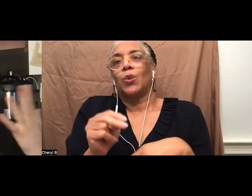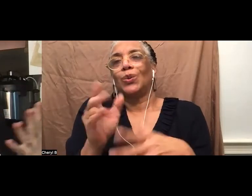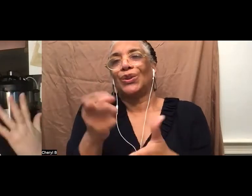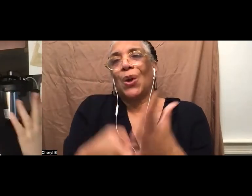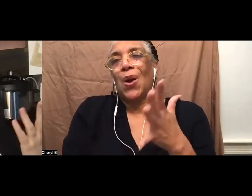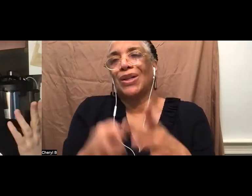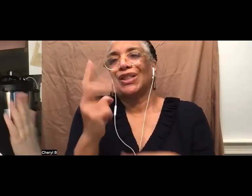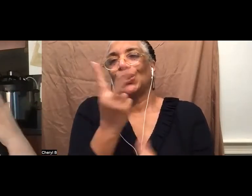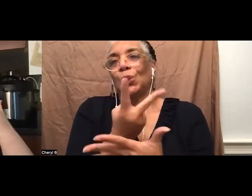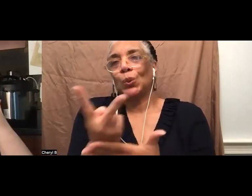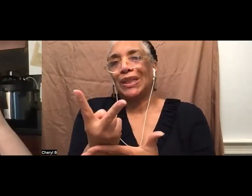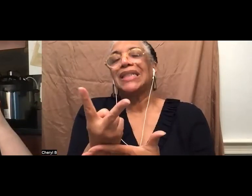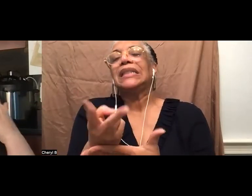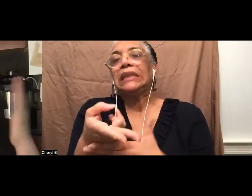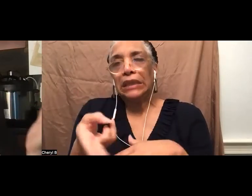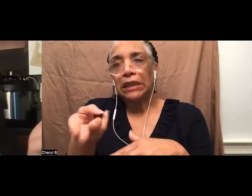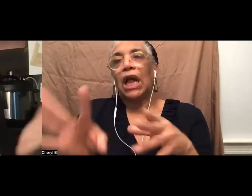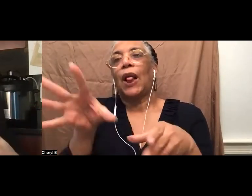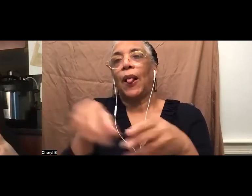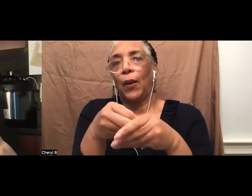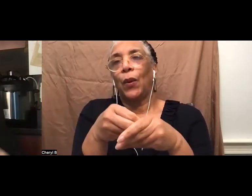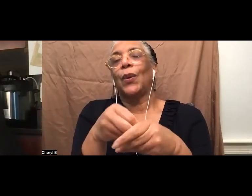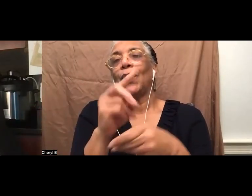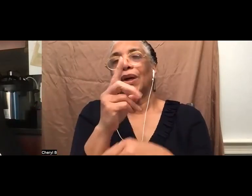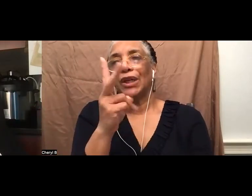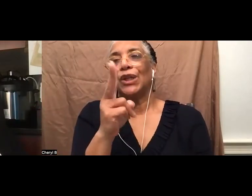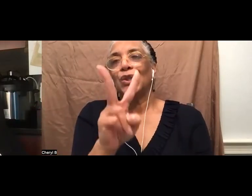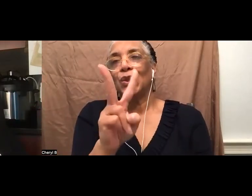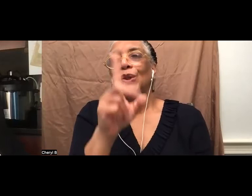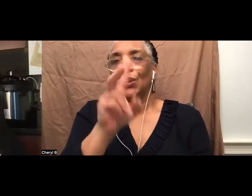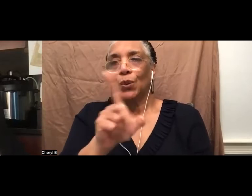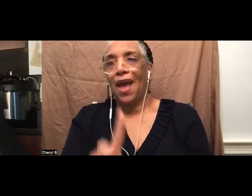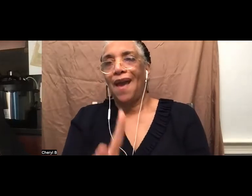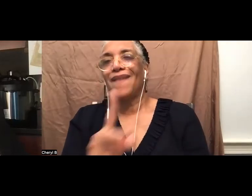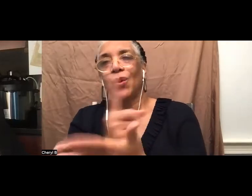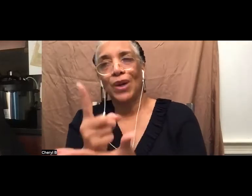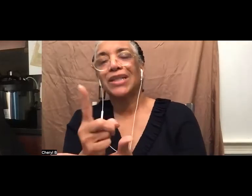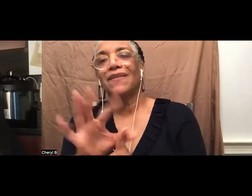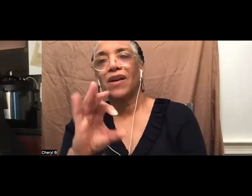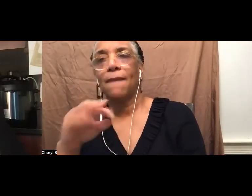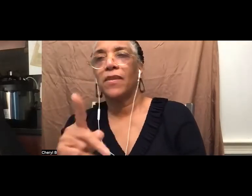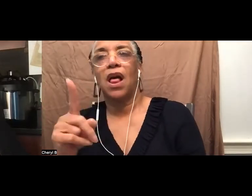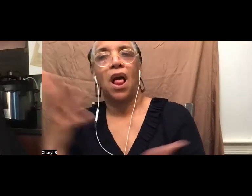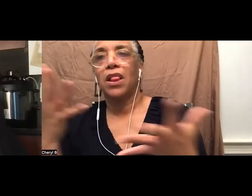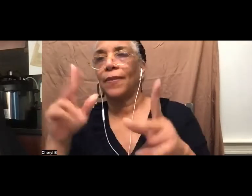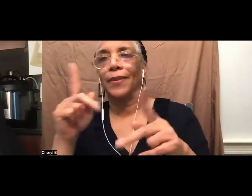to two and a half weeks of the COP. A lot of people cannot afford to do that. A lot of